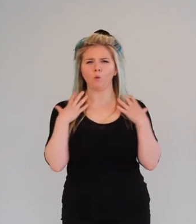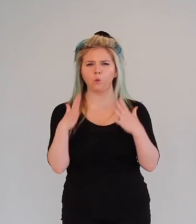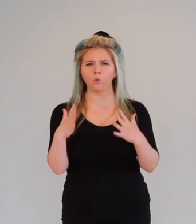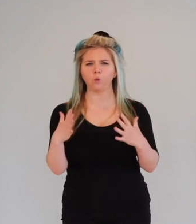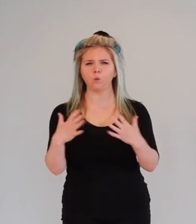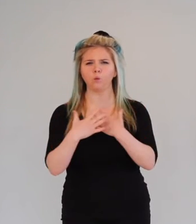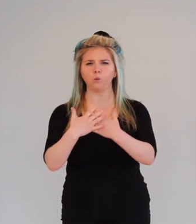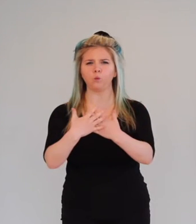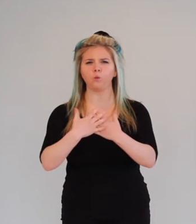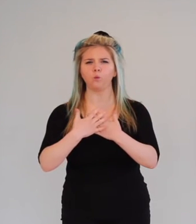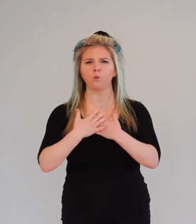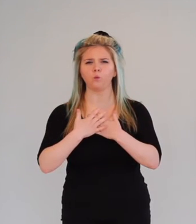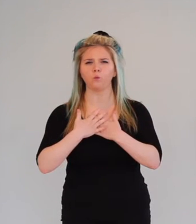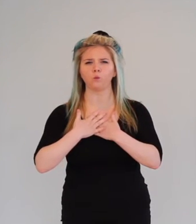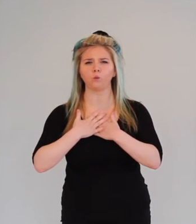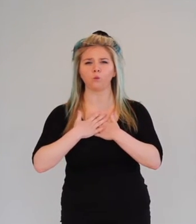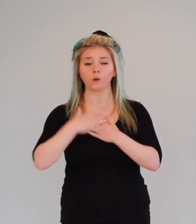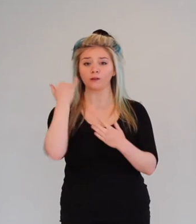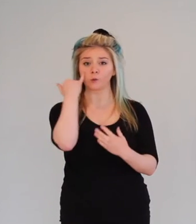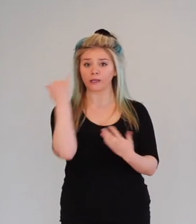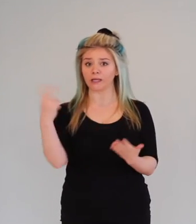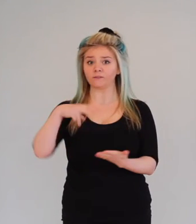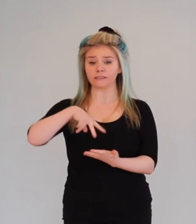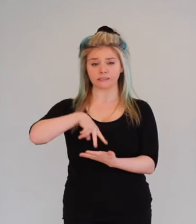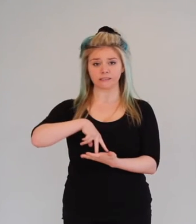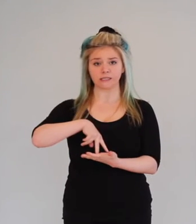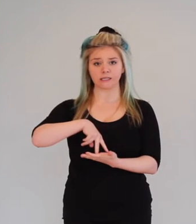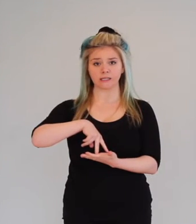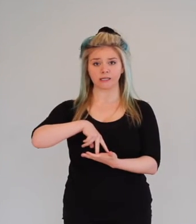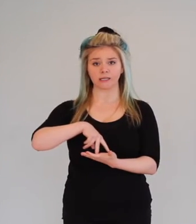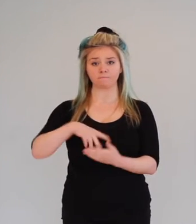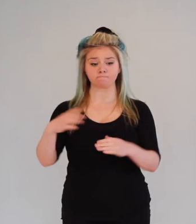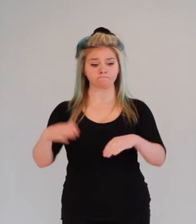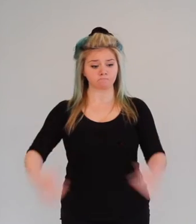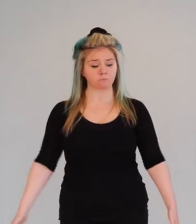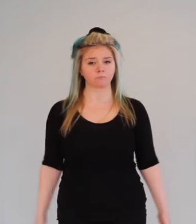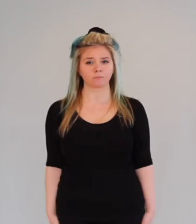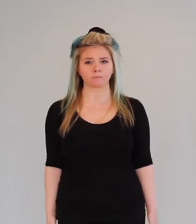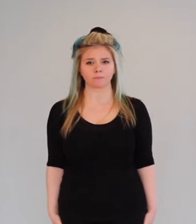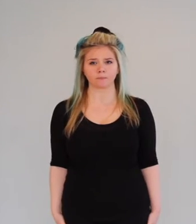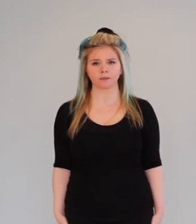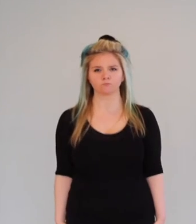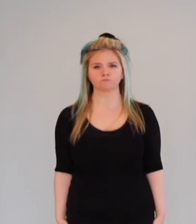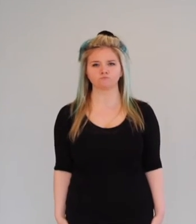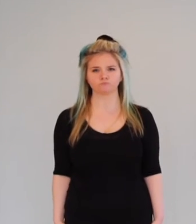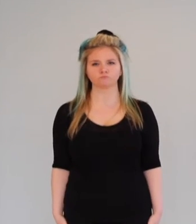So if you're doing that standing, bring your arms to your sides, a little bit of softness in your knees. Again,